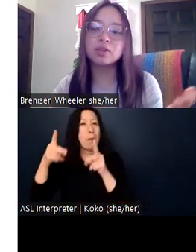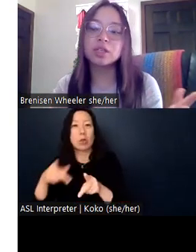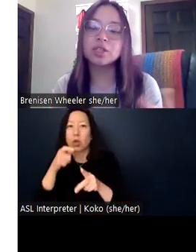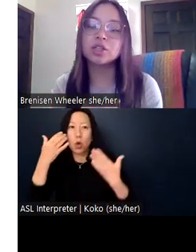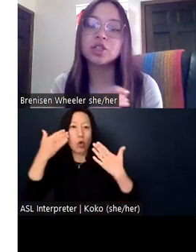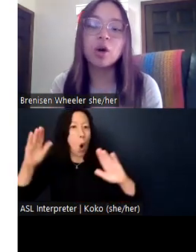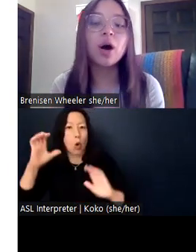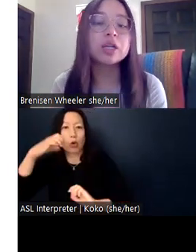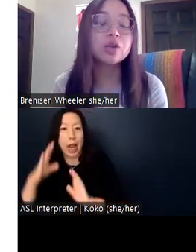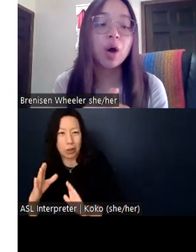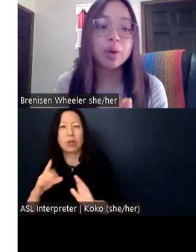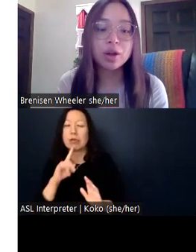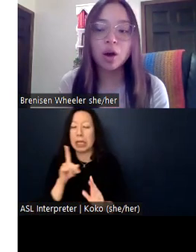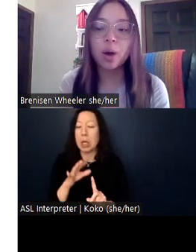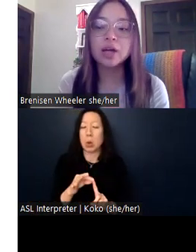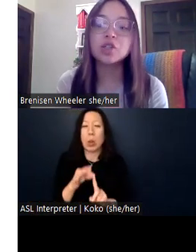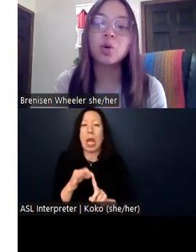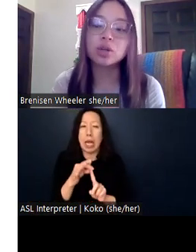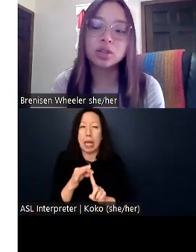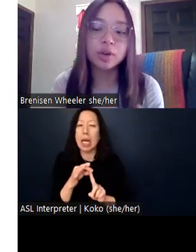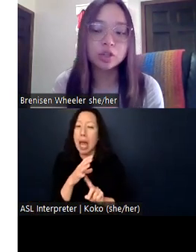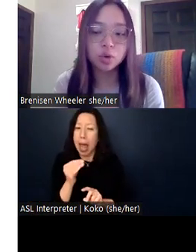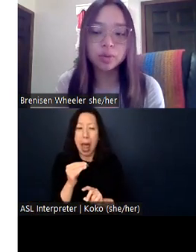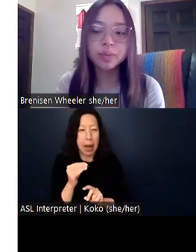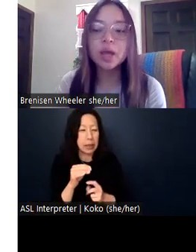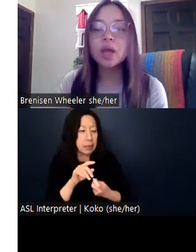12:17:47 these subtleties can snowball into what we know as cool as they've control.